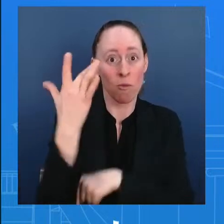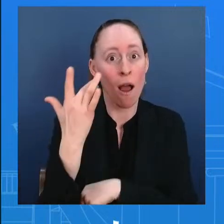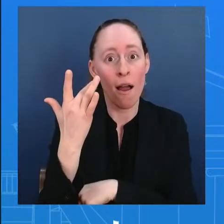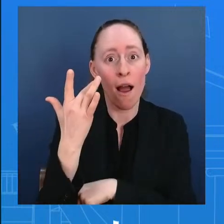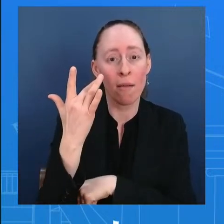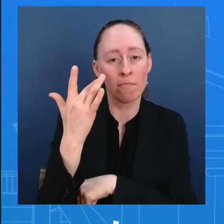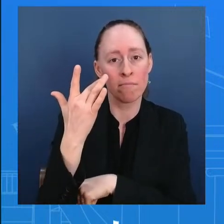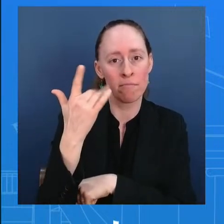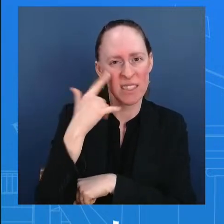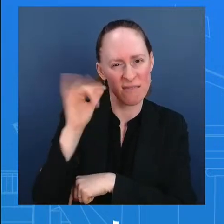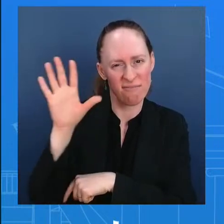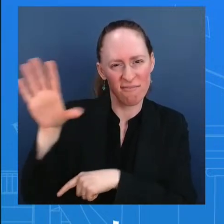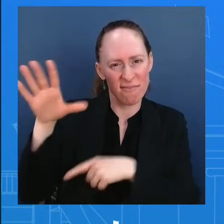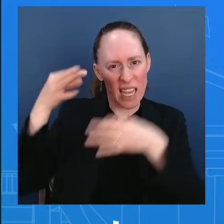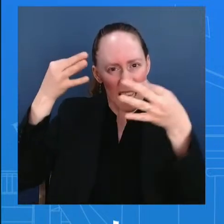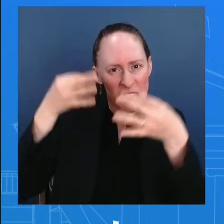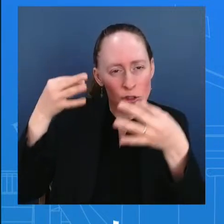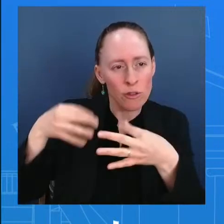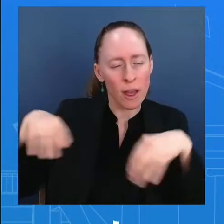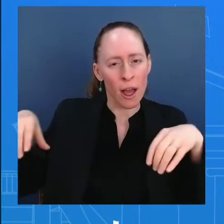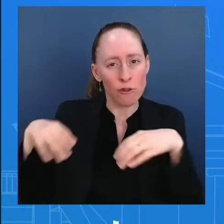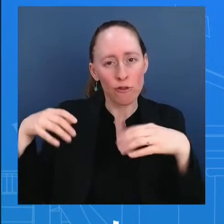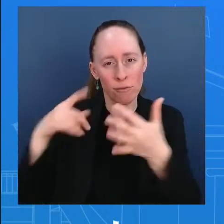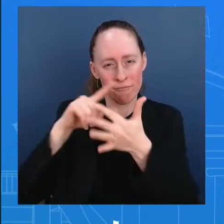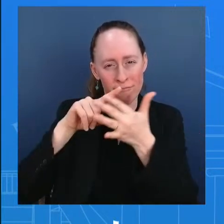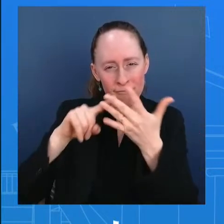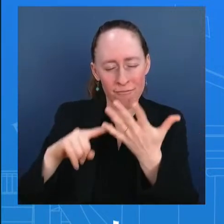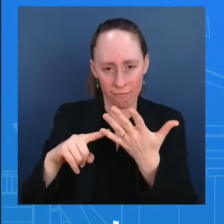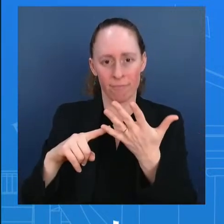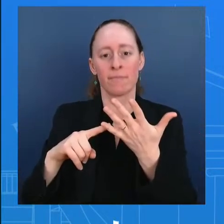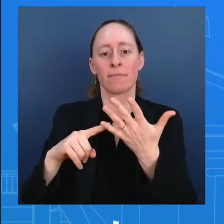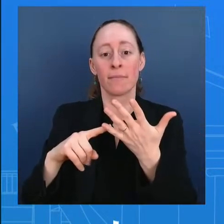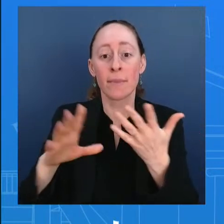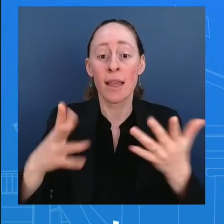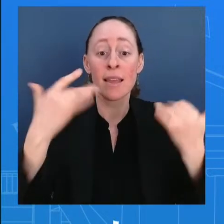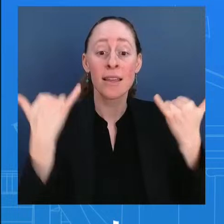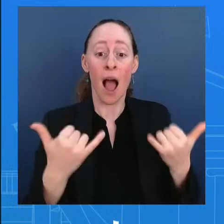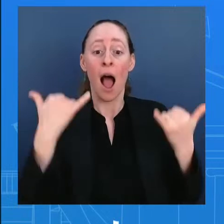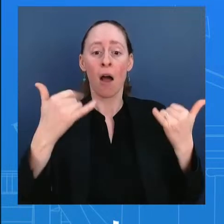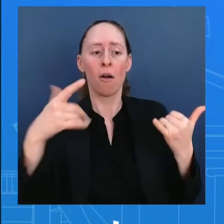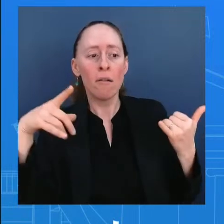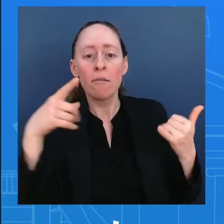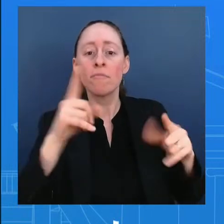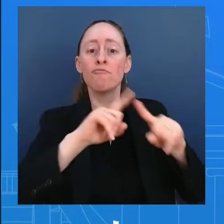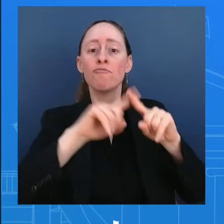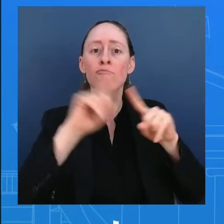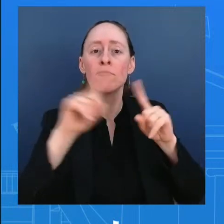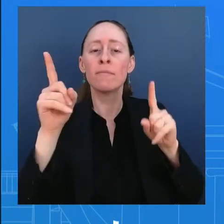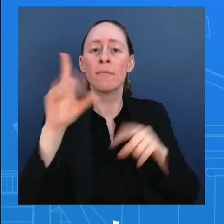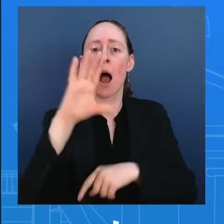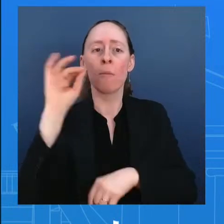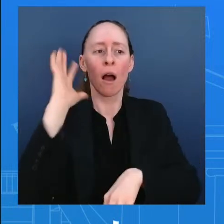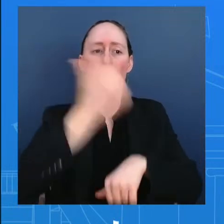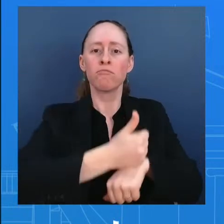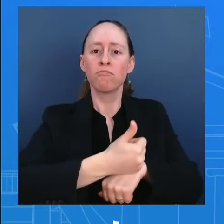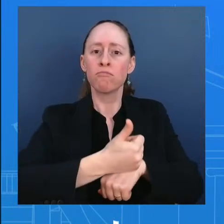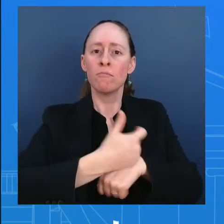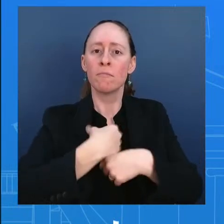And you think about manufacturing investment, you think about tariffs on Chinese steel imports, that’s -- has made the industry stronger,